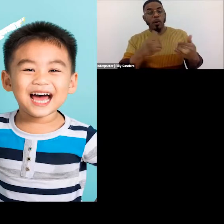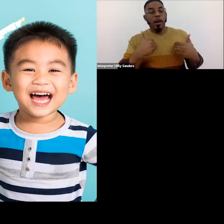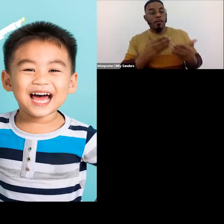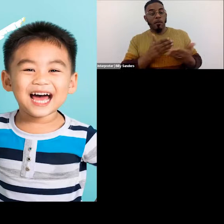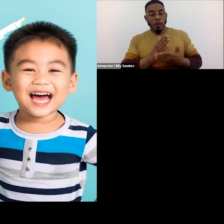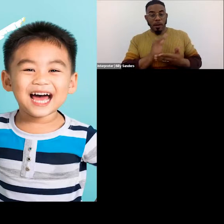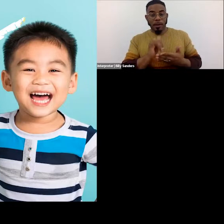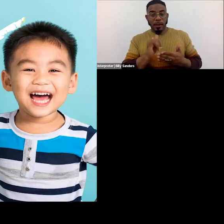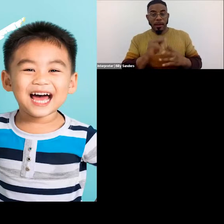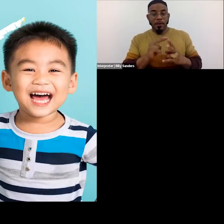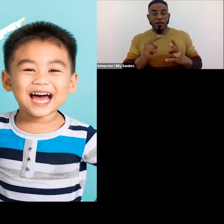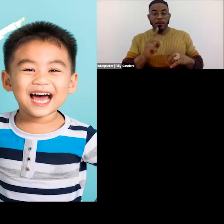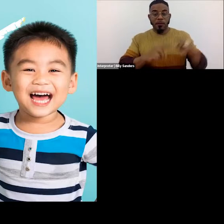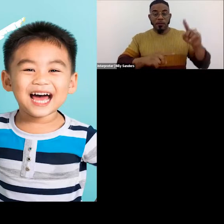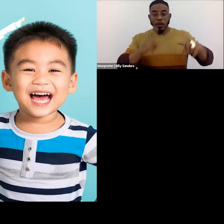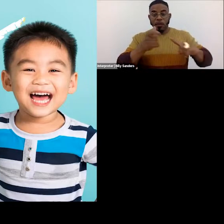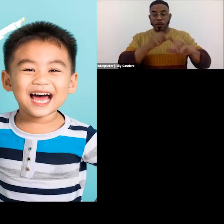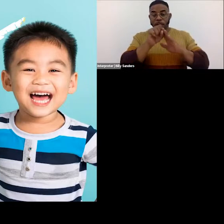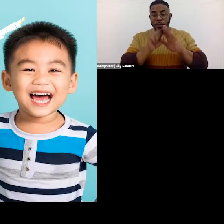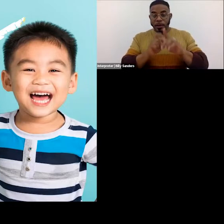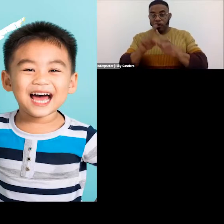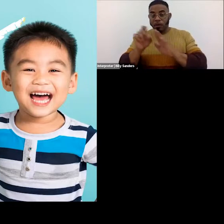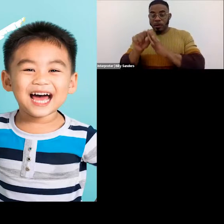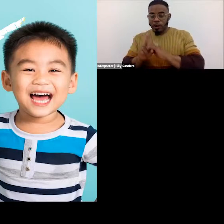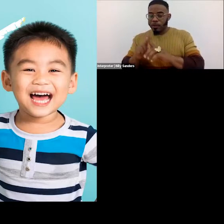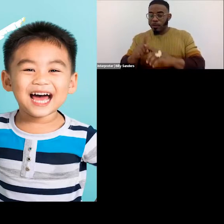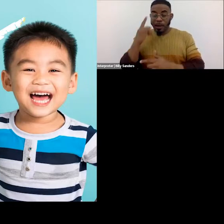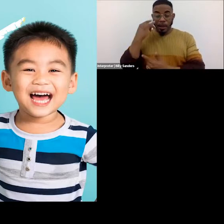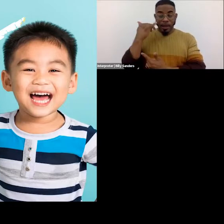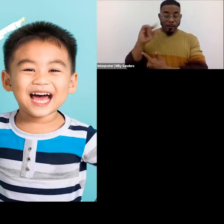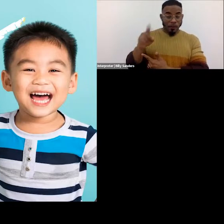that vary from state to state. But in California, for example,